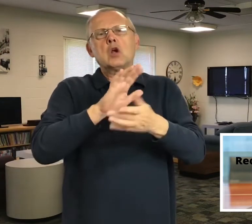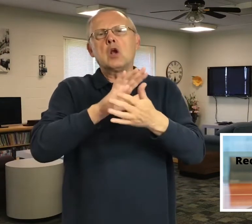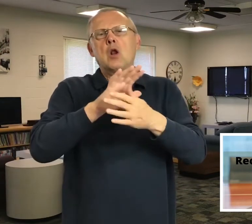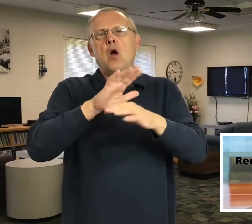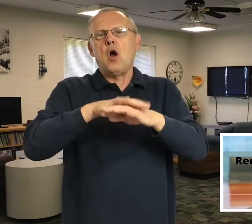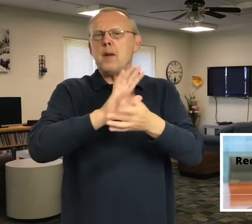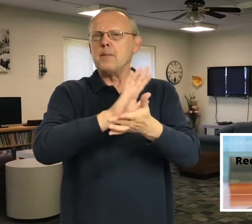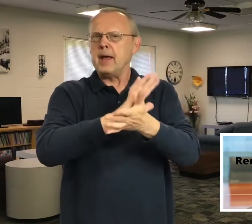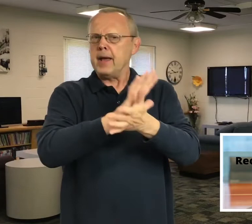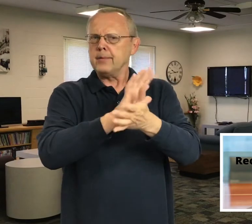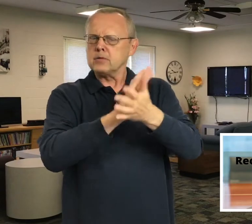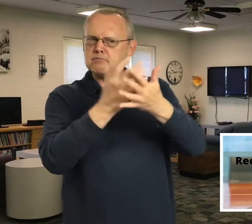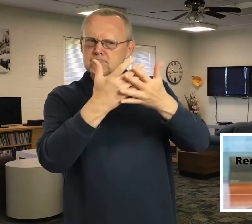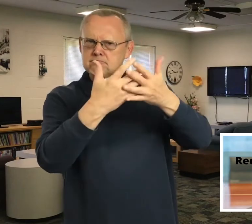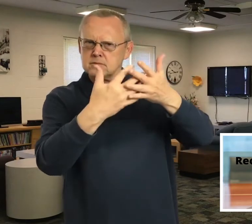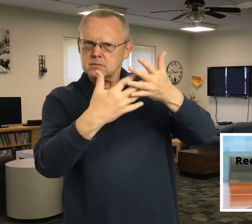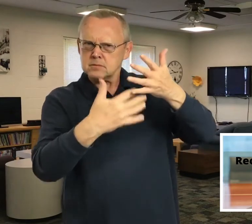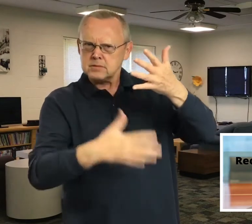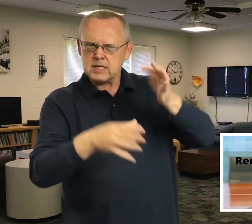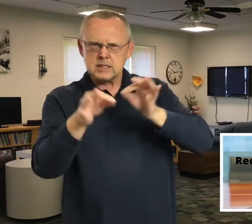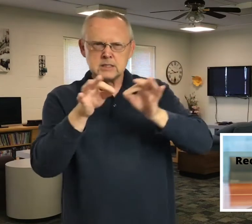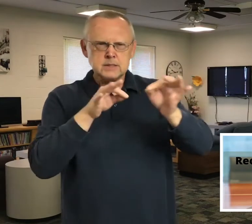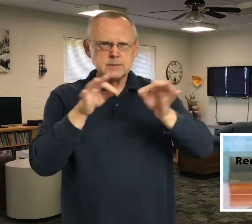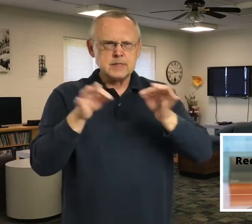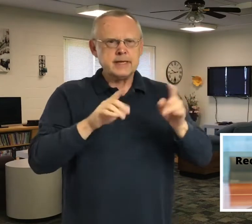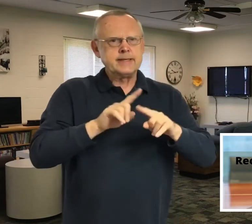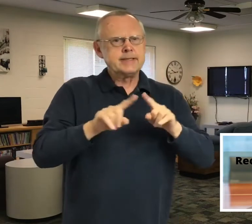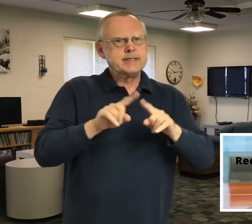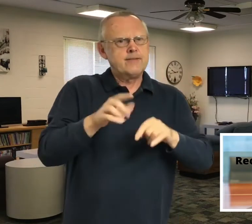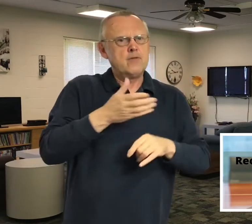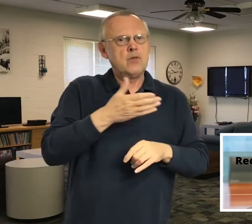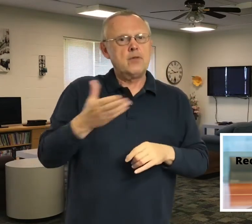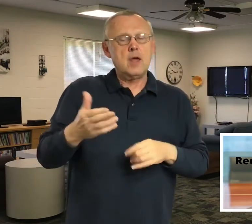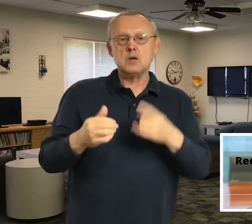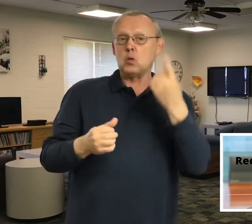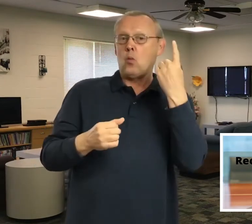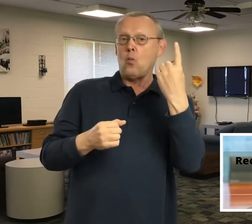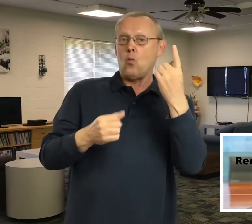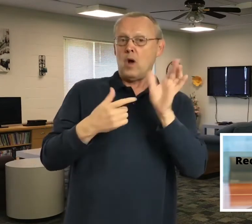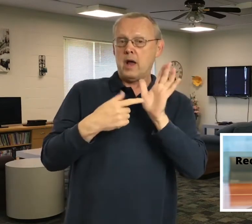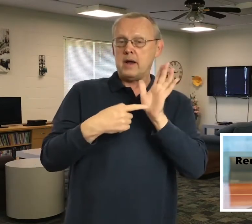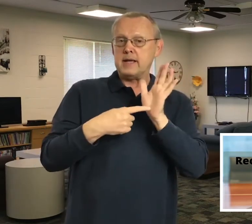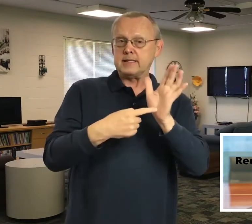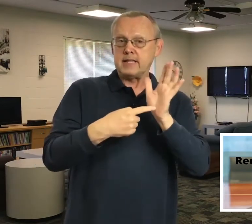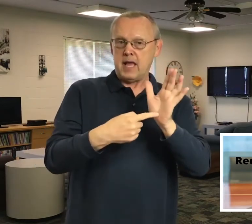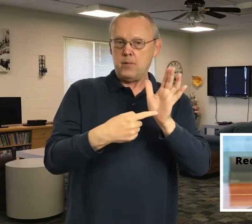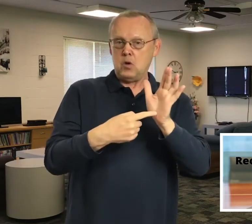The committee is working on a variety of policies to lay out new procedures.